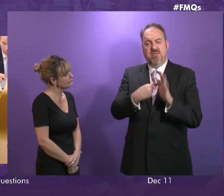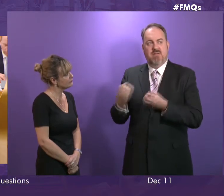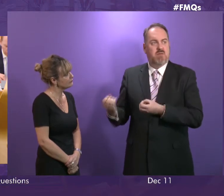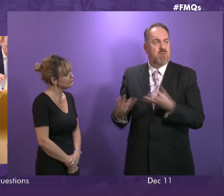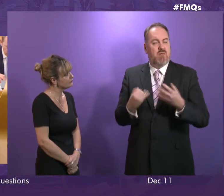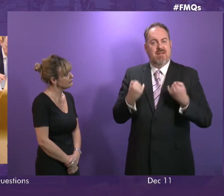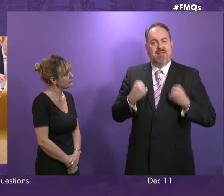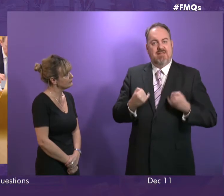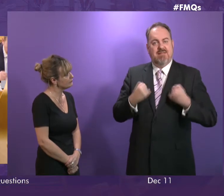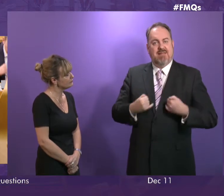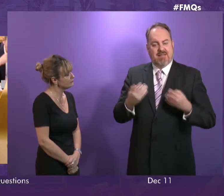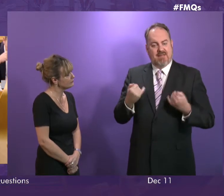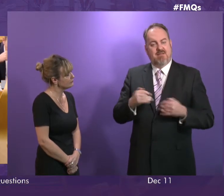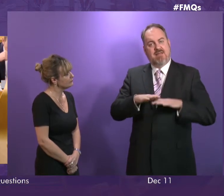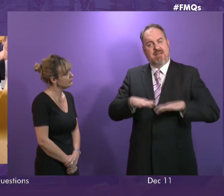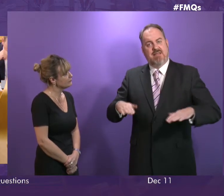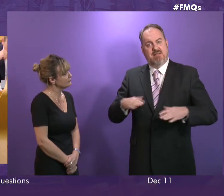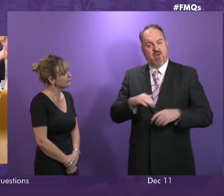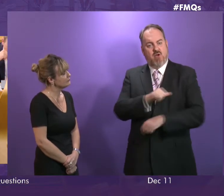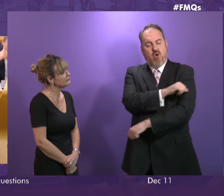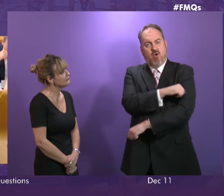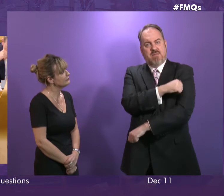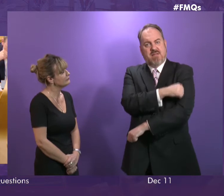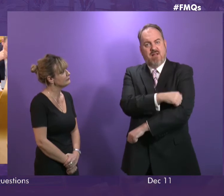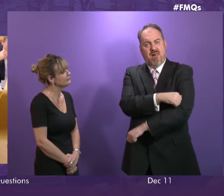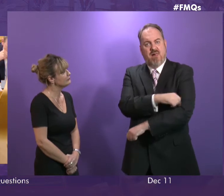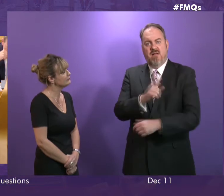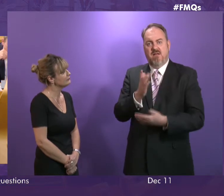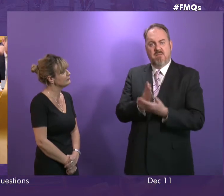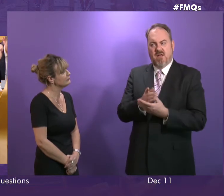unit there. In October, the Cabinet Secretary for Health and Sport pledged to reinstate